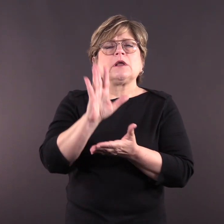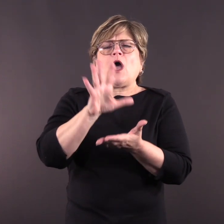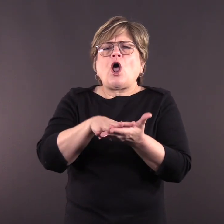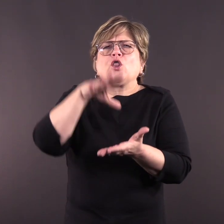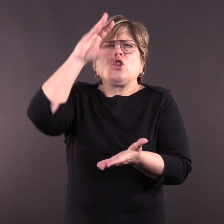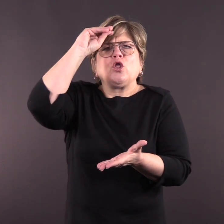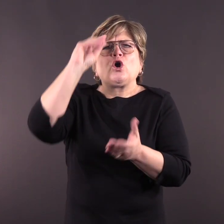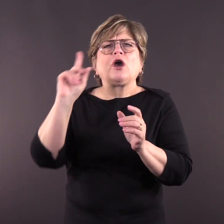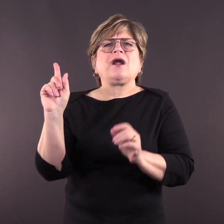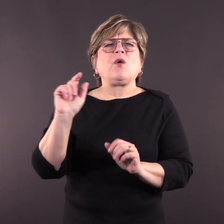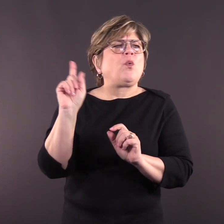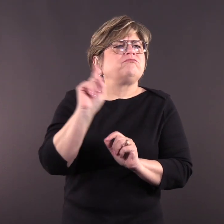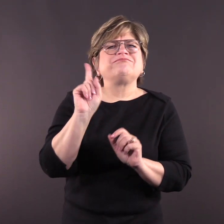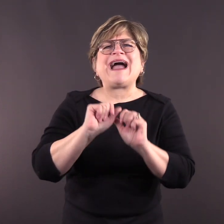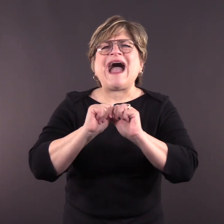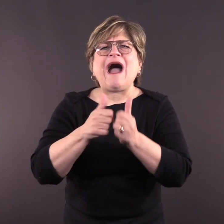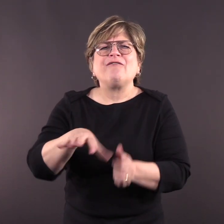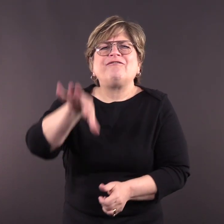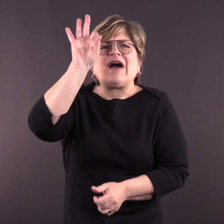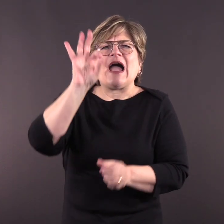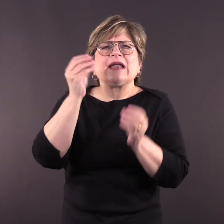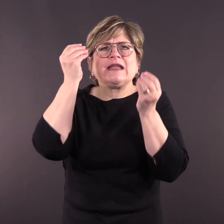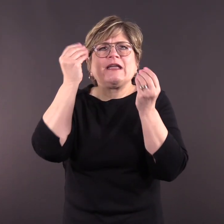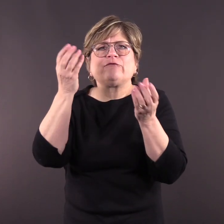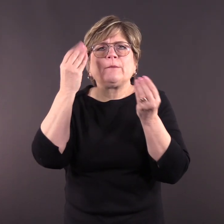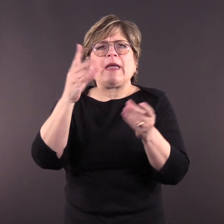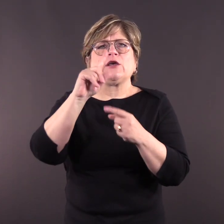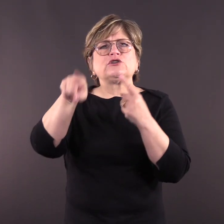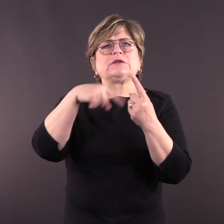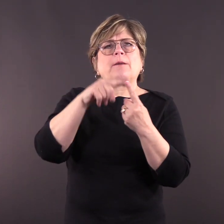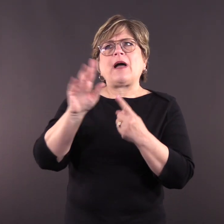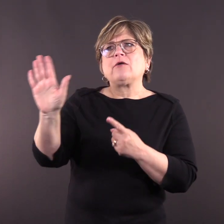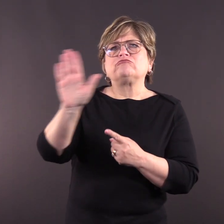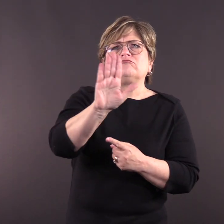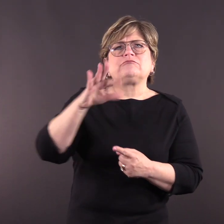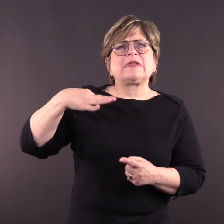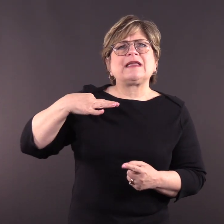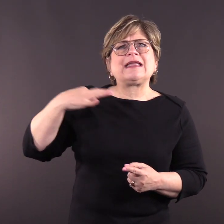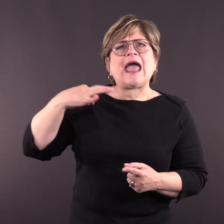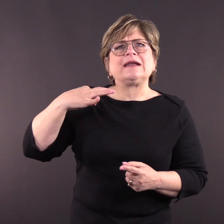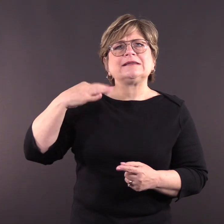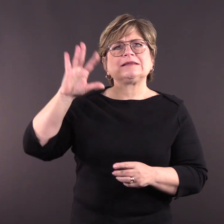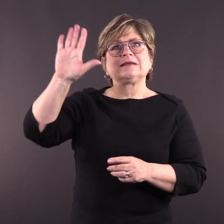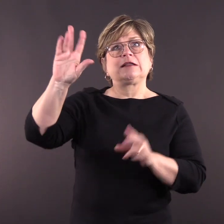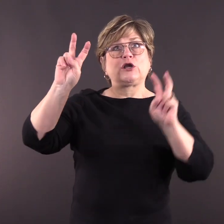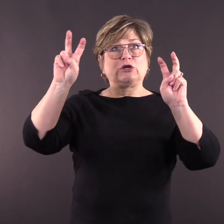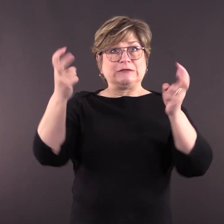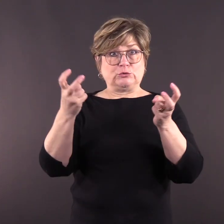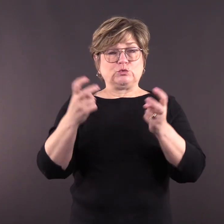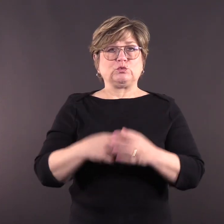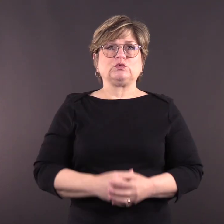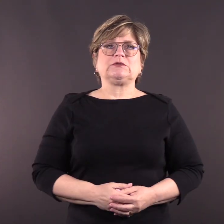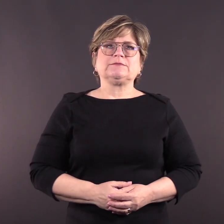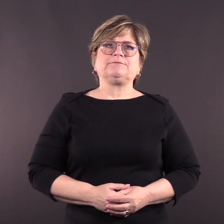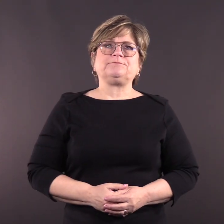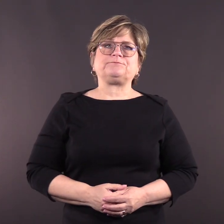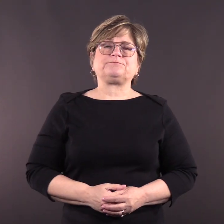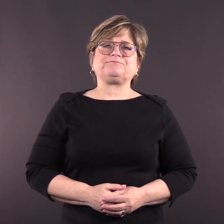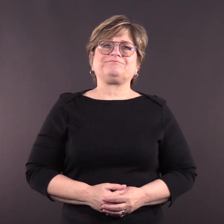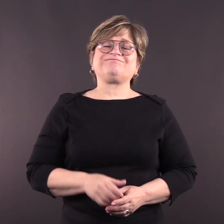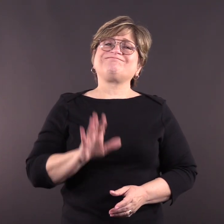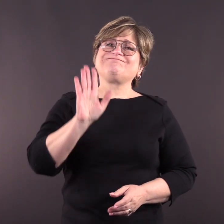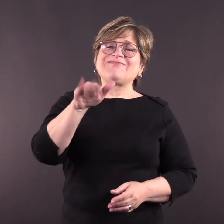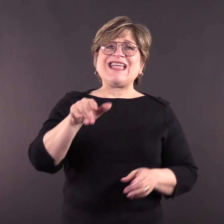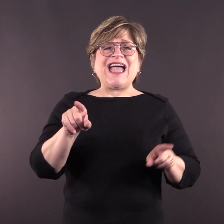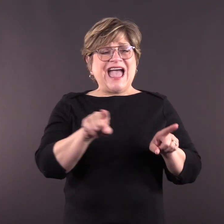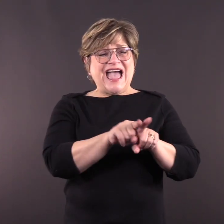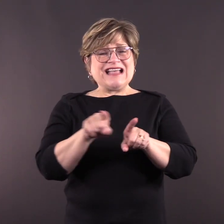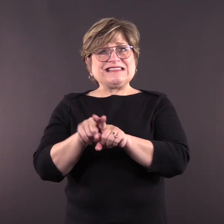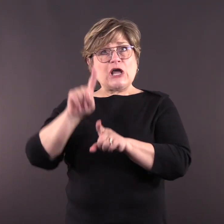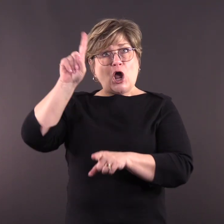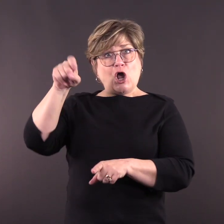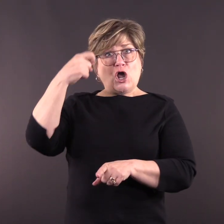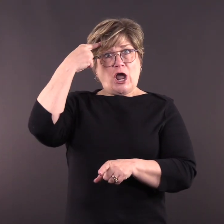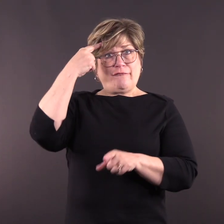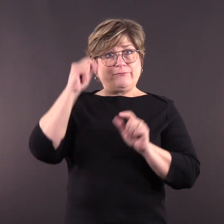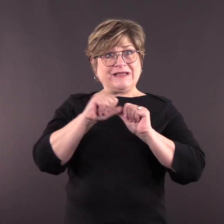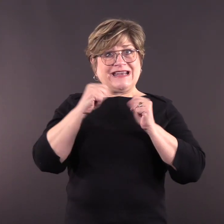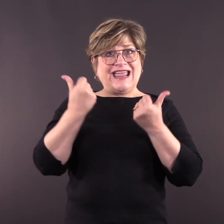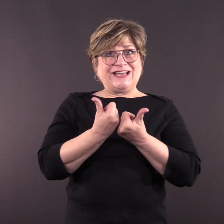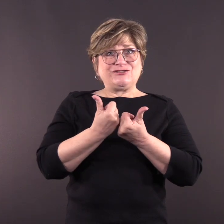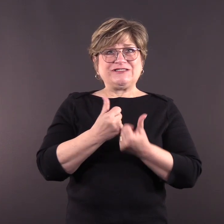your voting rights and learn how to find information about candidates and issues.